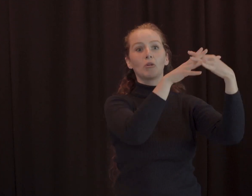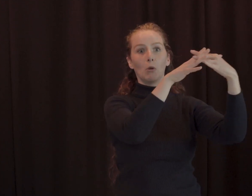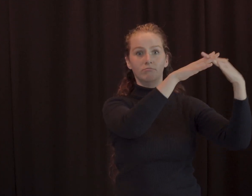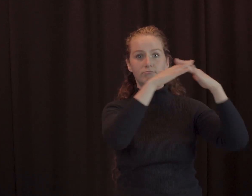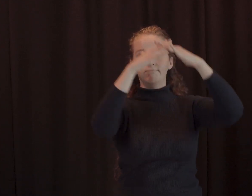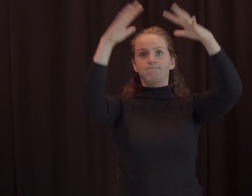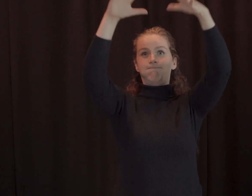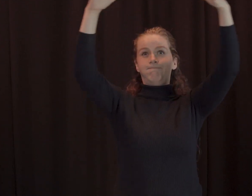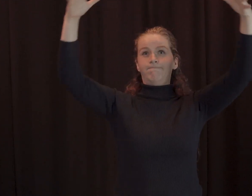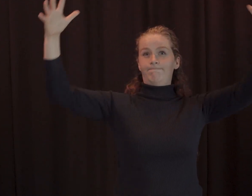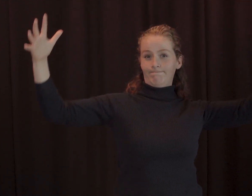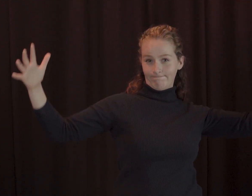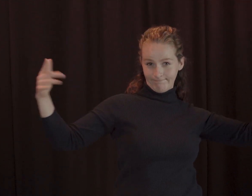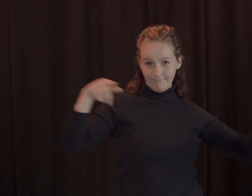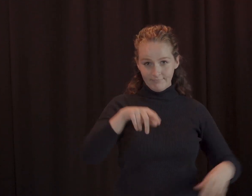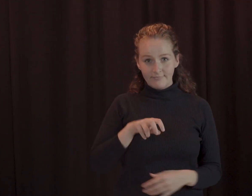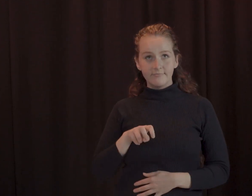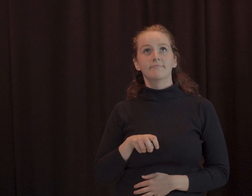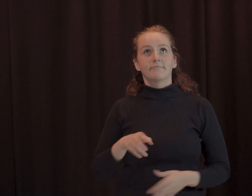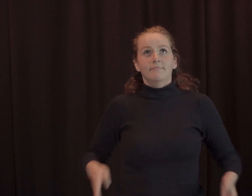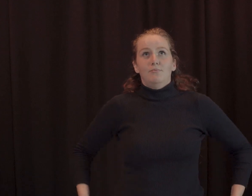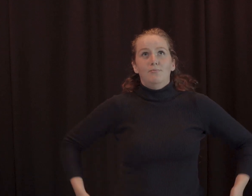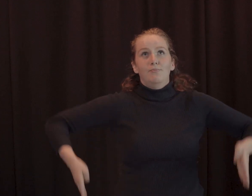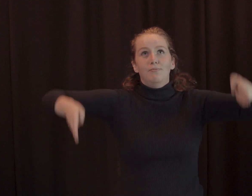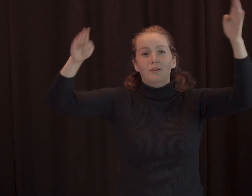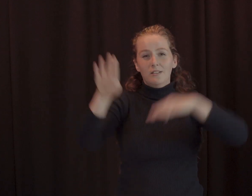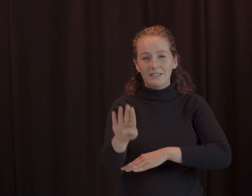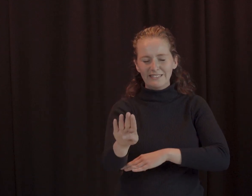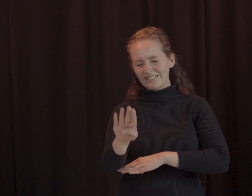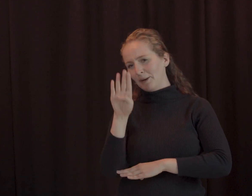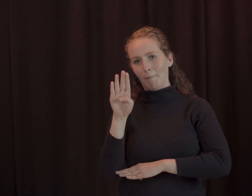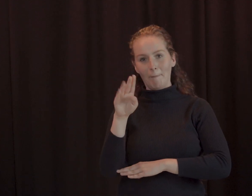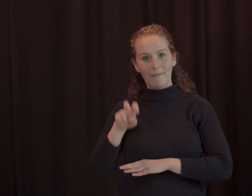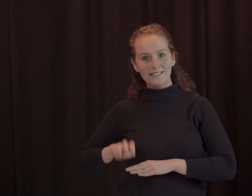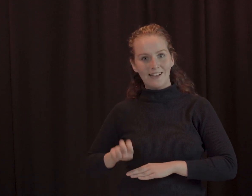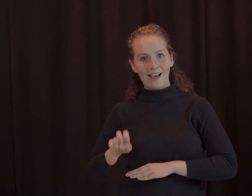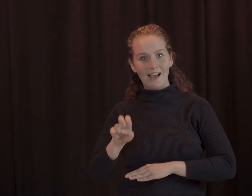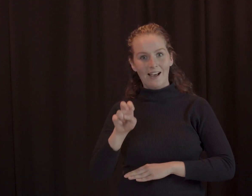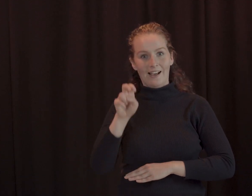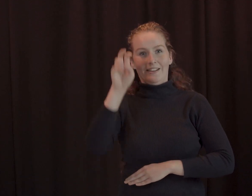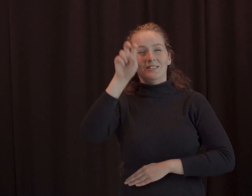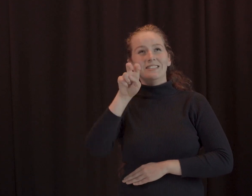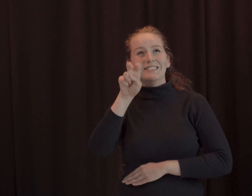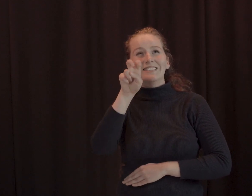towering above you as you come towards it with a steep ascent. It's quite challenging to climb this rise